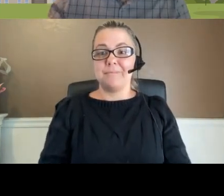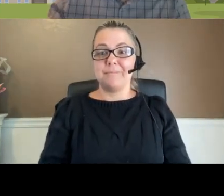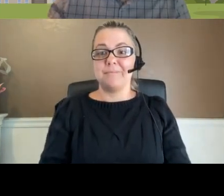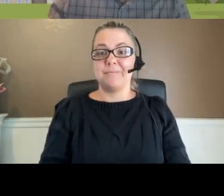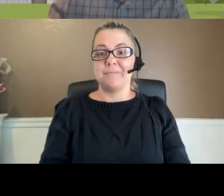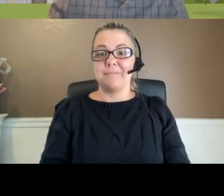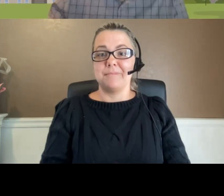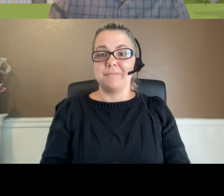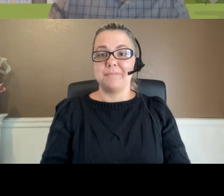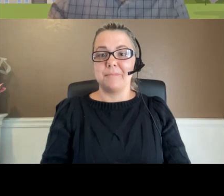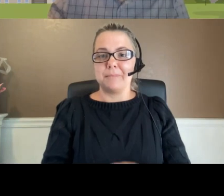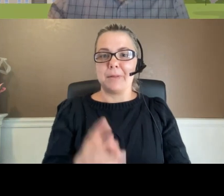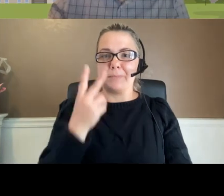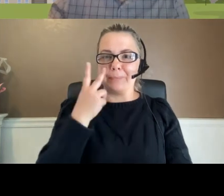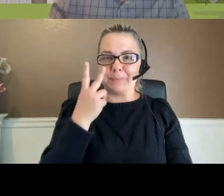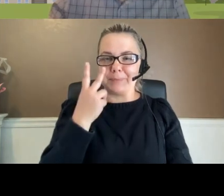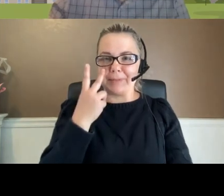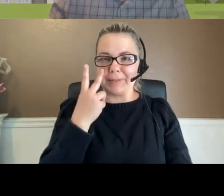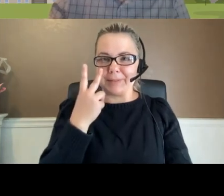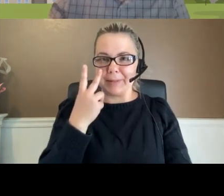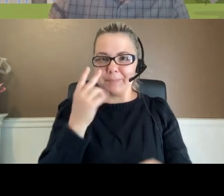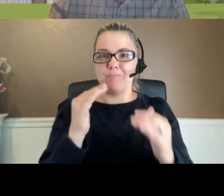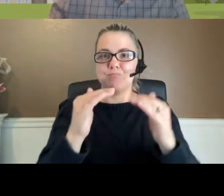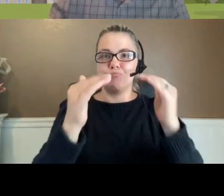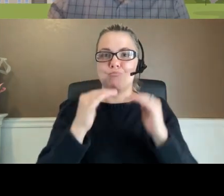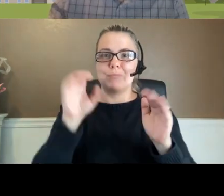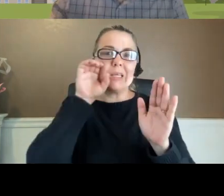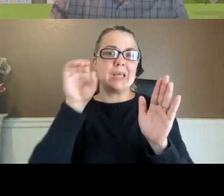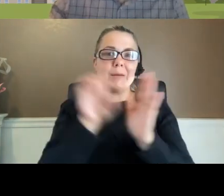see, all right, so moving on to images and alternative text. So one of the big